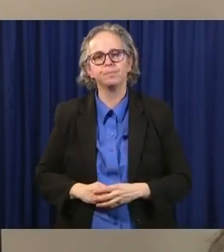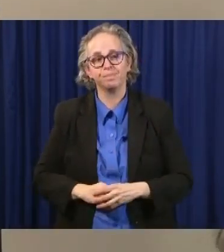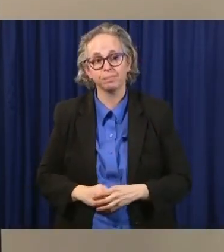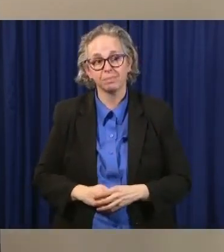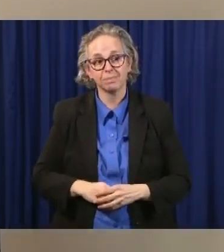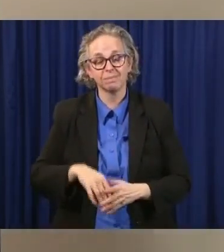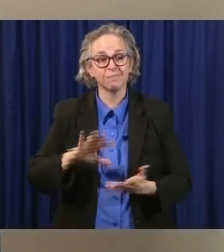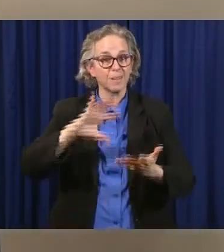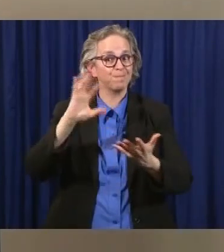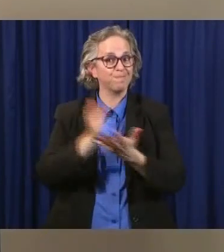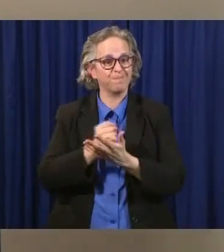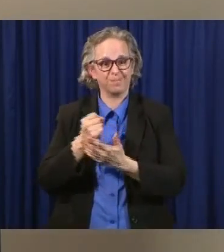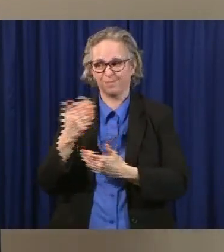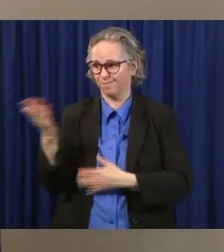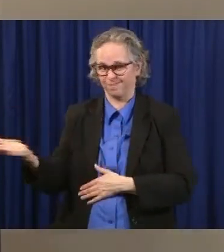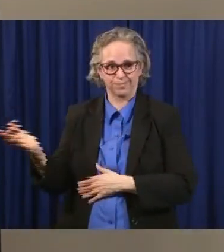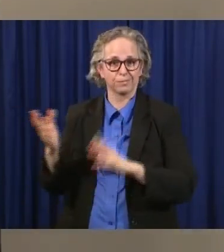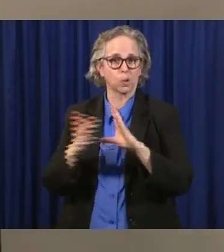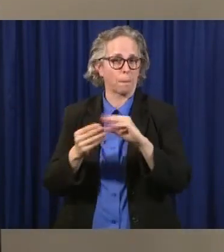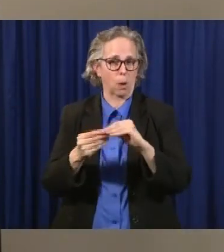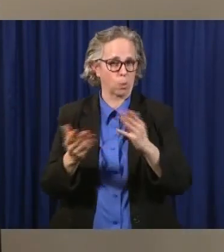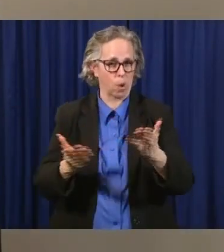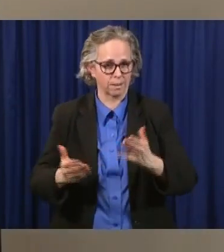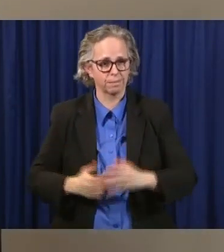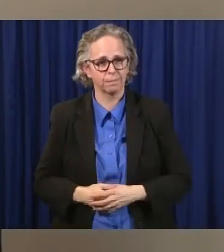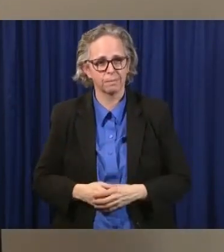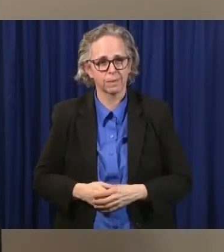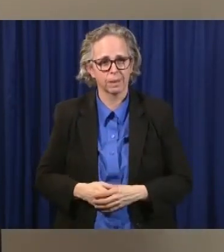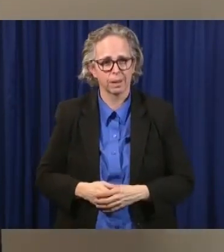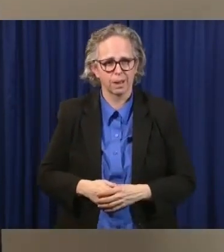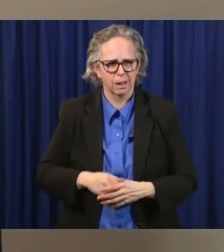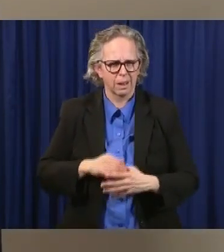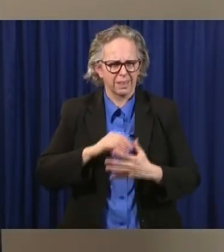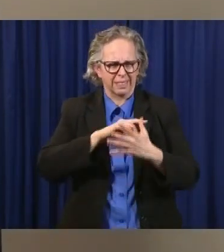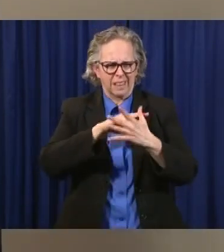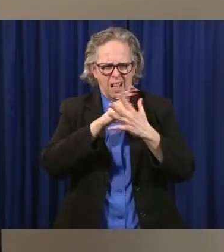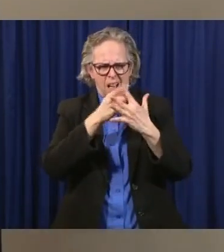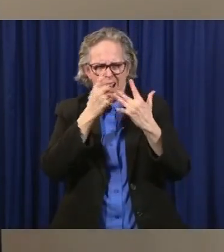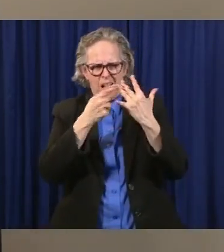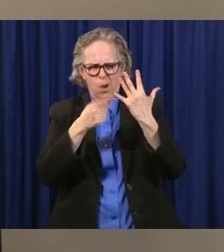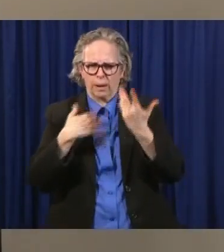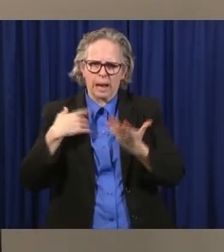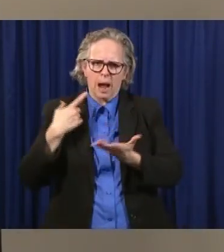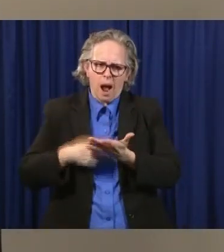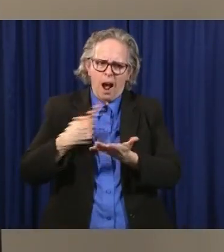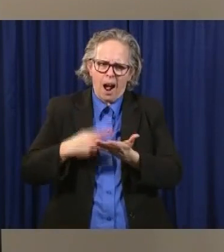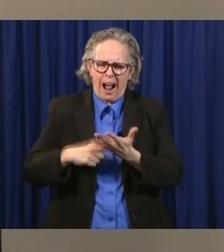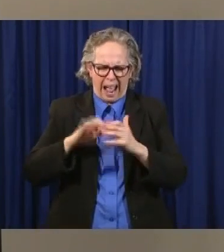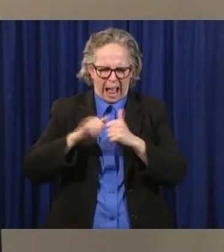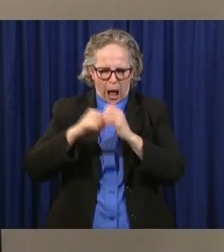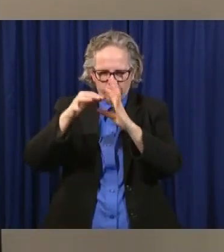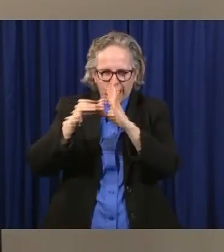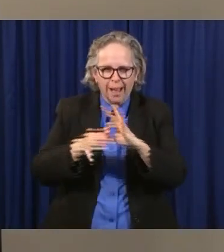NEXT SLIDE. SO I WANT TO TAKE A FEW MOMENTS TO TALK ABOUT HOW ALL THE THINGS WE HAVE BEEN DISCUSSING